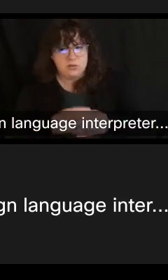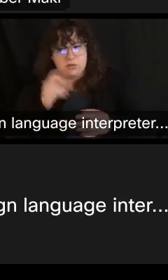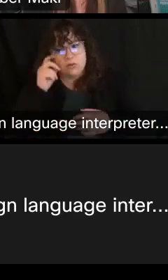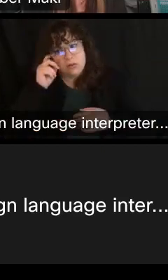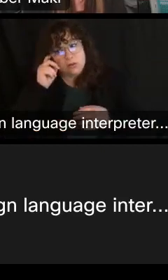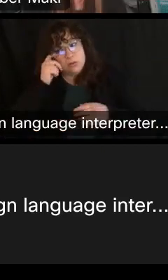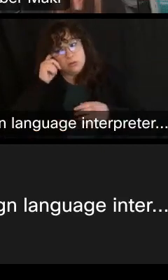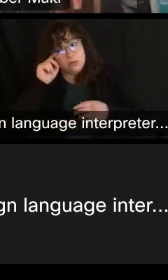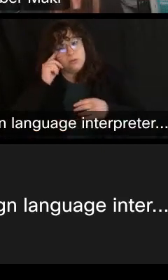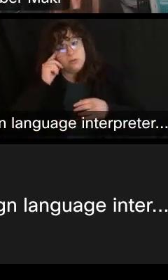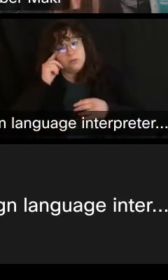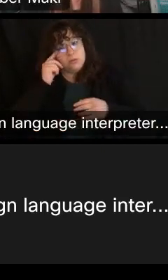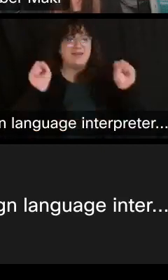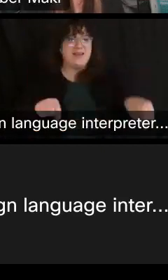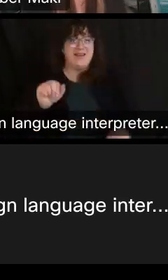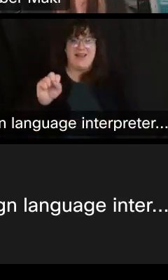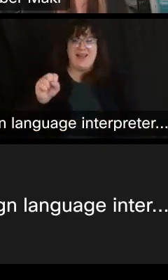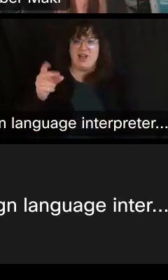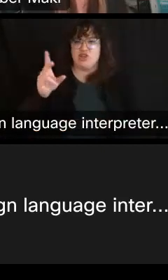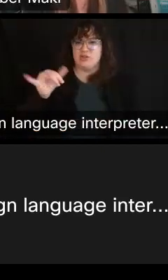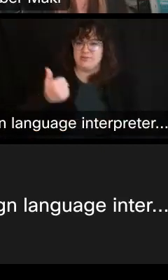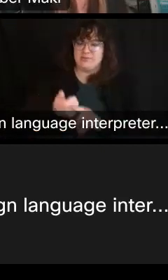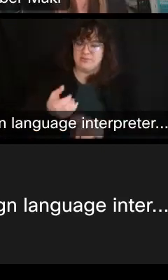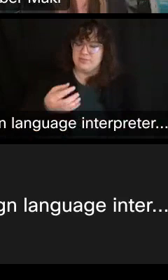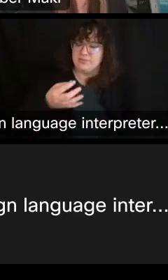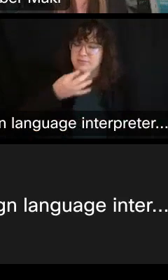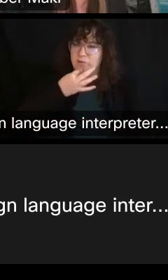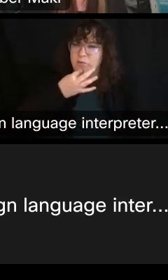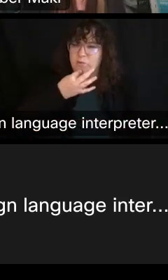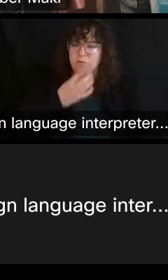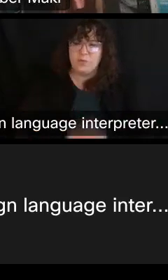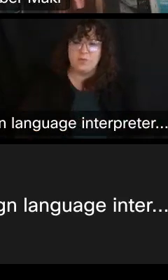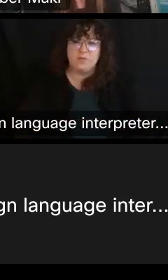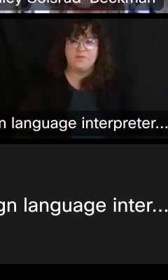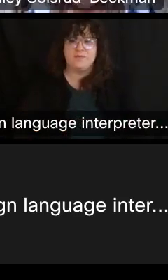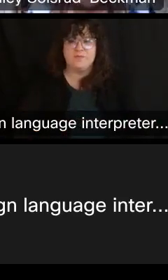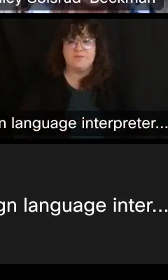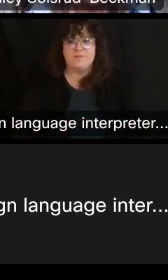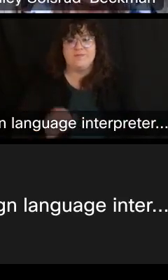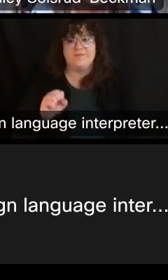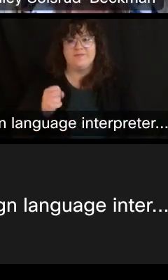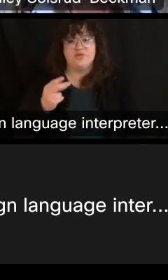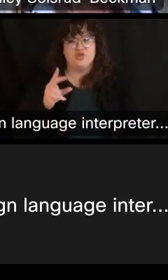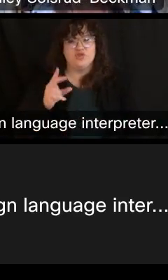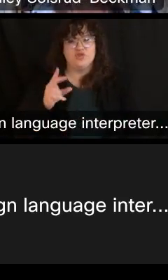[Amber] Yes, Ashley. She's the expert. - [Ashley] Hi, yeah. Thank you for the question.